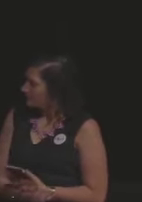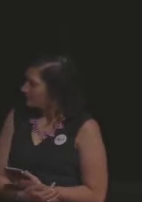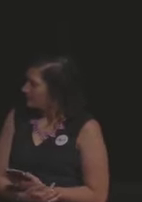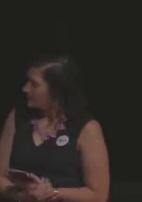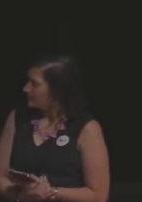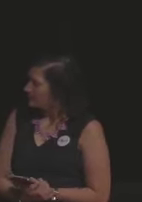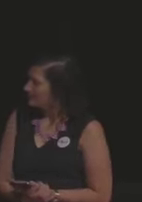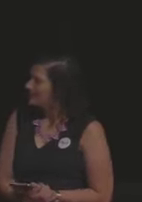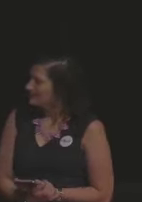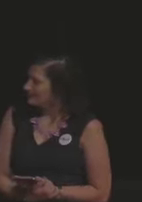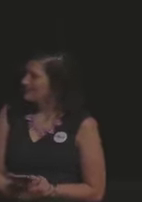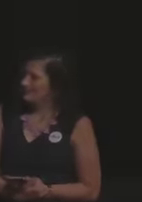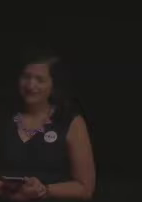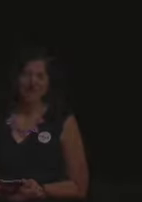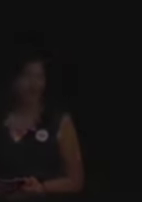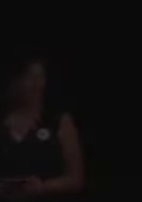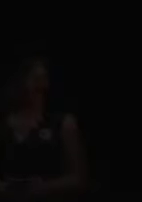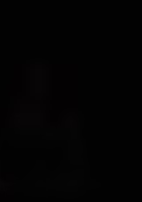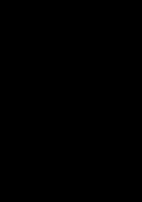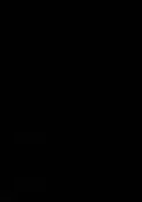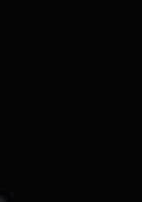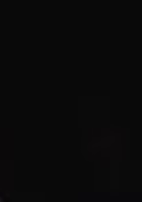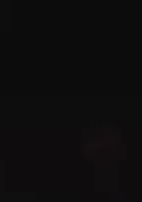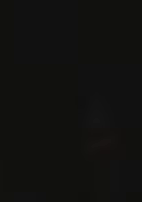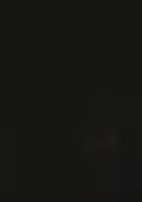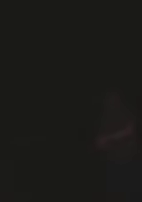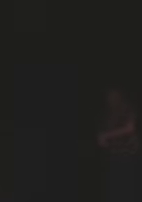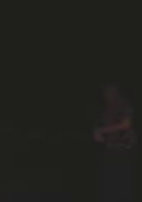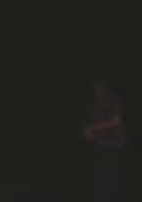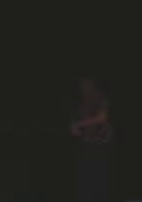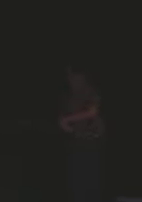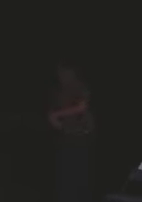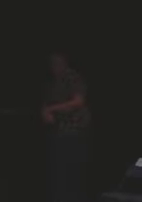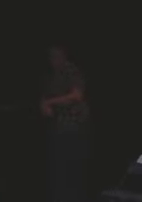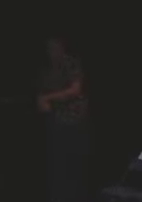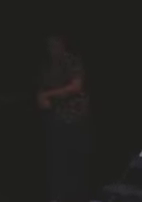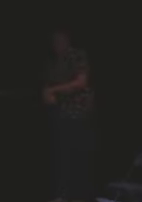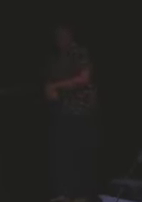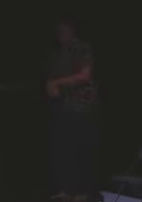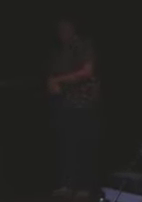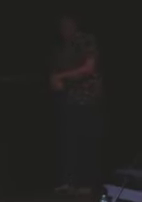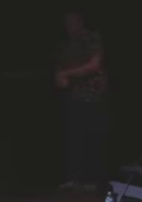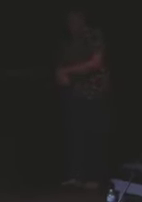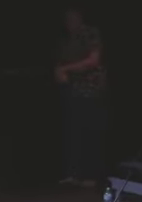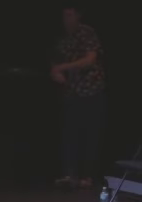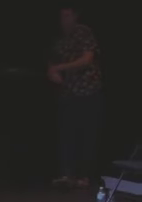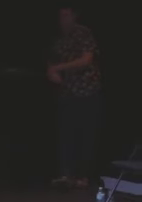but captioned a completely different way. Casey? [AD] Return to office. Open Captions are verbatim. So, what can I do for you? I know I missed my evaluation. Belinda, - I'm really, that's your name, right? - really sorry about that.